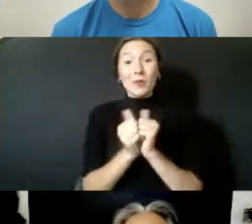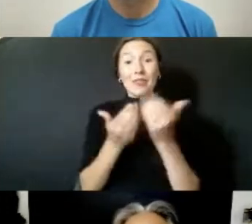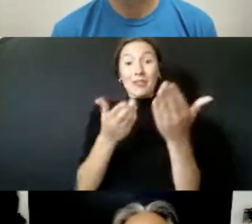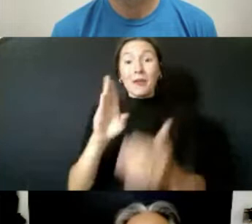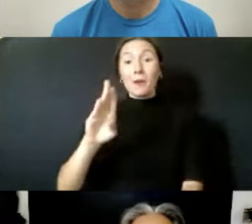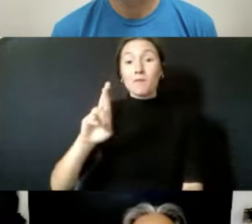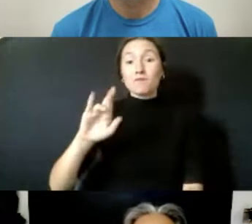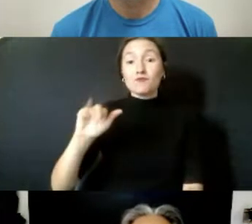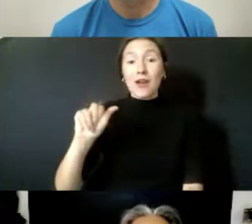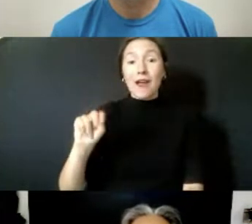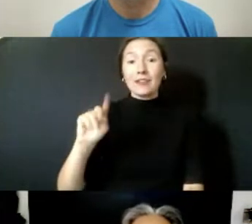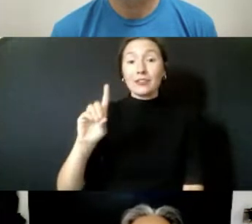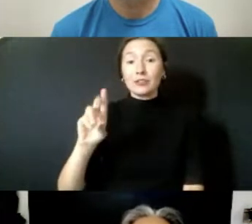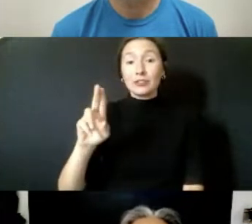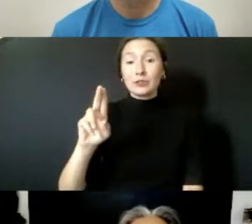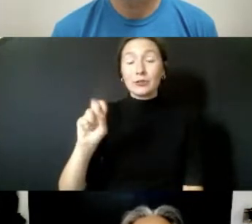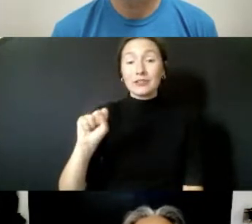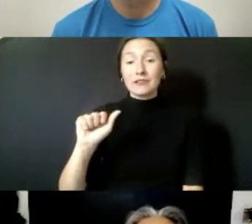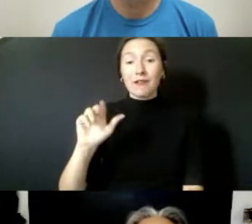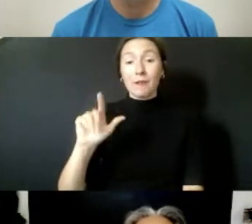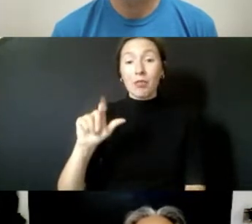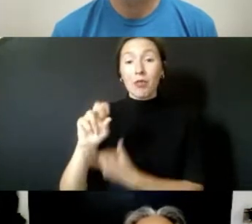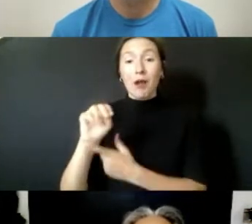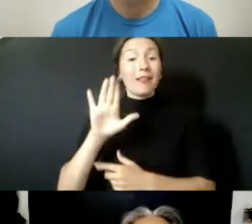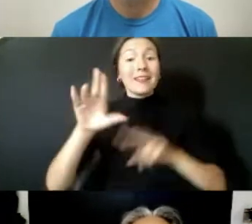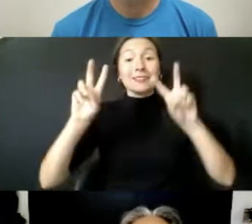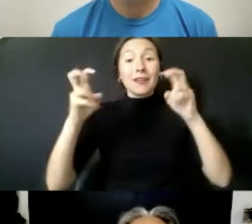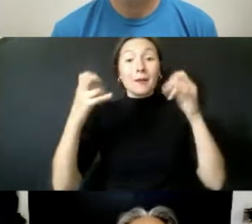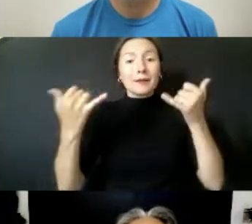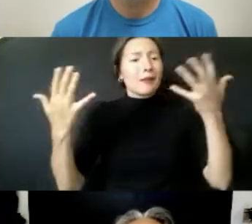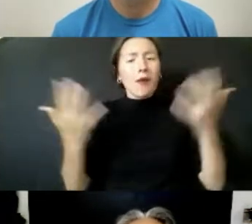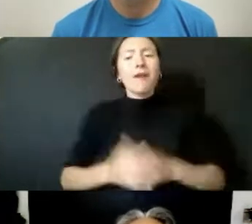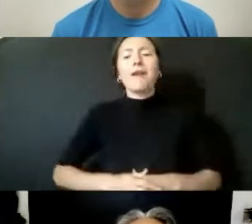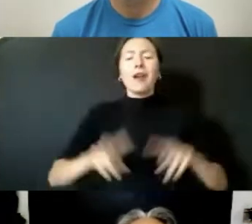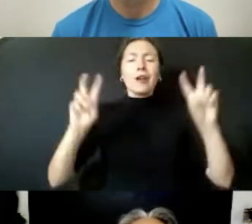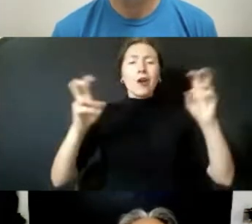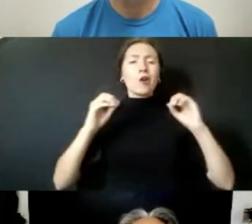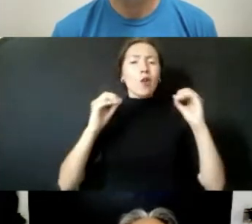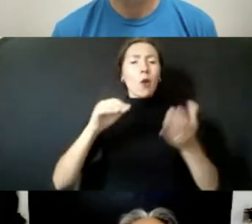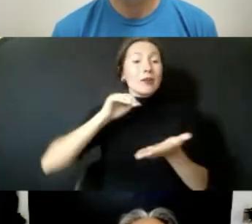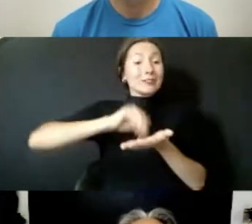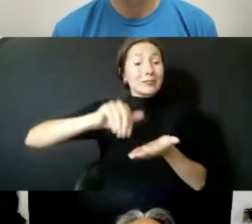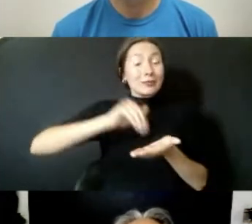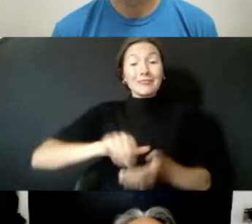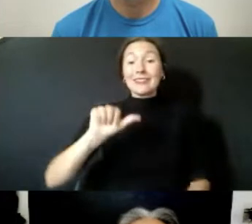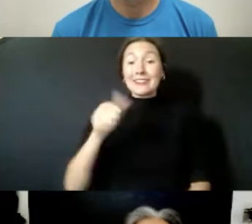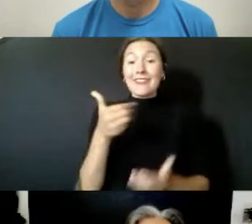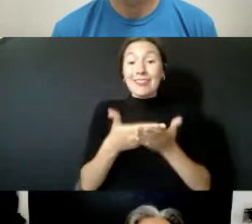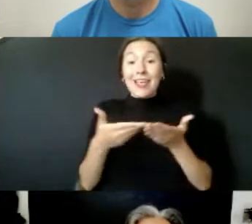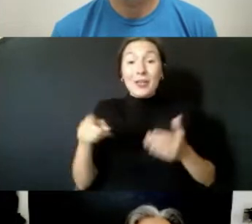be talking about no excuses 10 things you can do right now to improve accessibility um brian is an